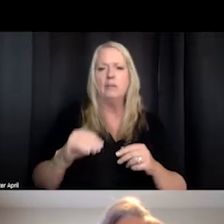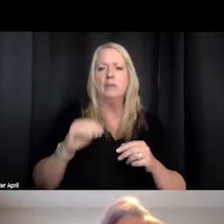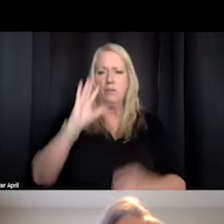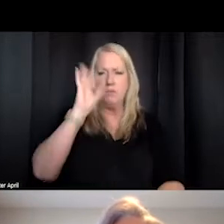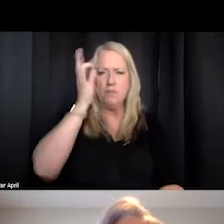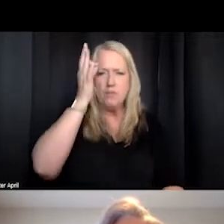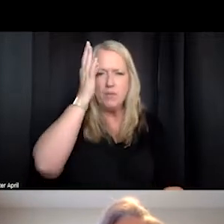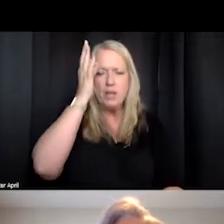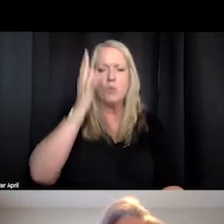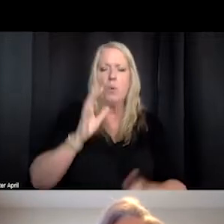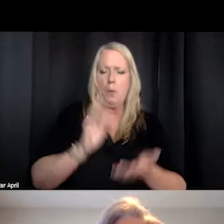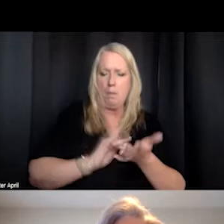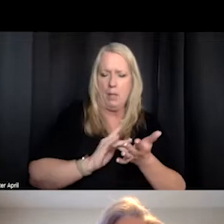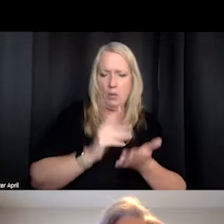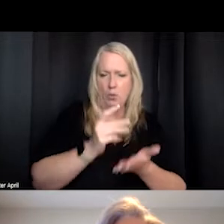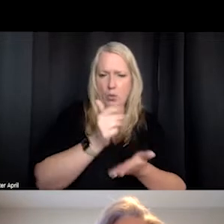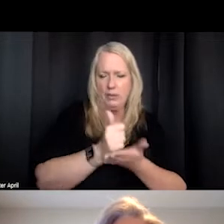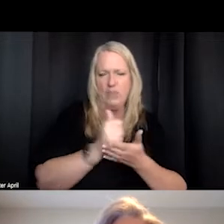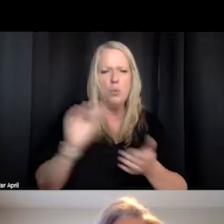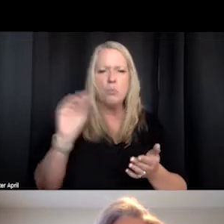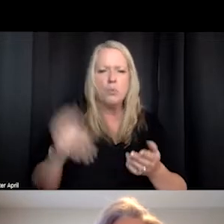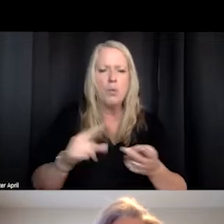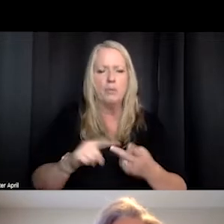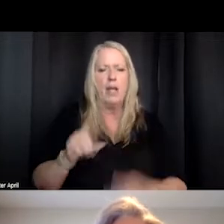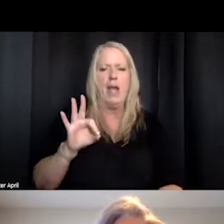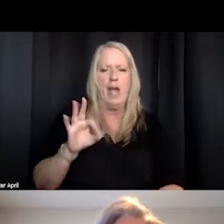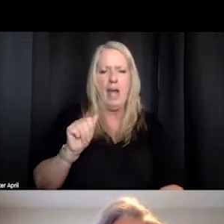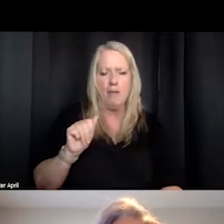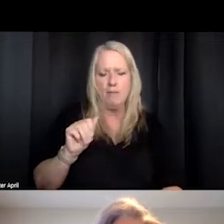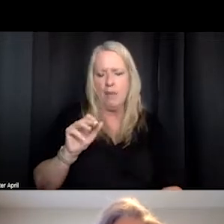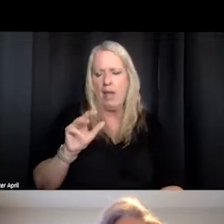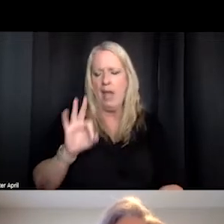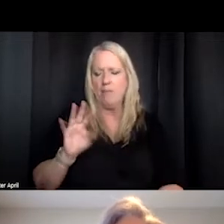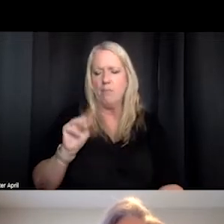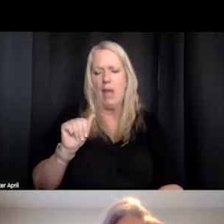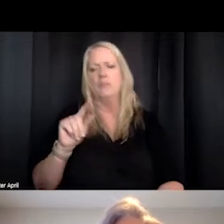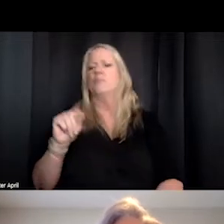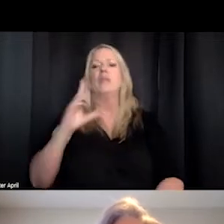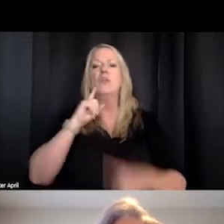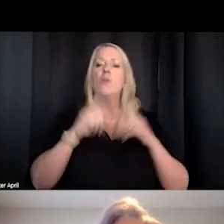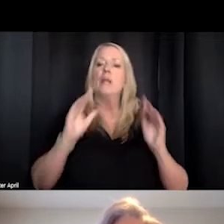MEDICAL ASSISTANCE PERCENTAGE OR THAT IS A HIGHER LEVEL OF MATCHING FEDERAL FUND.